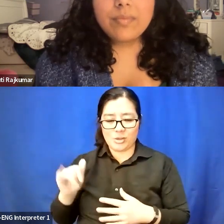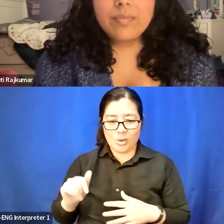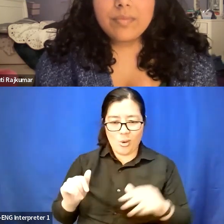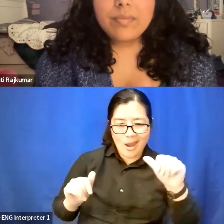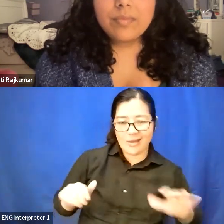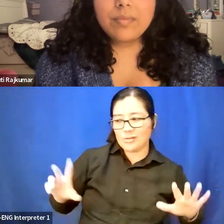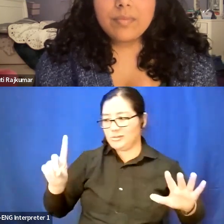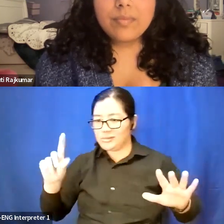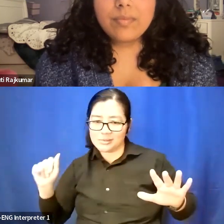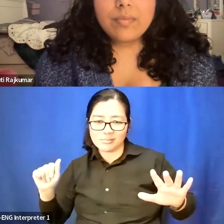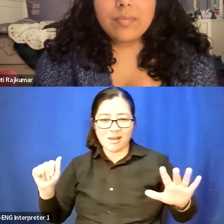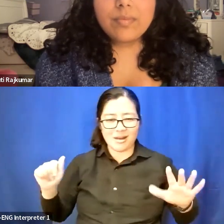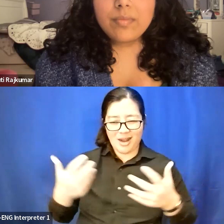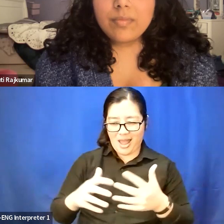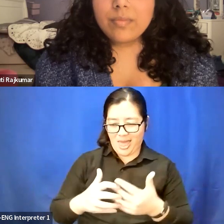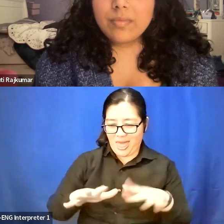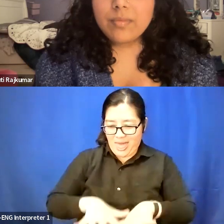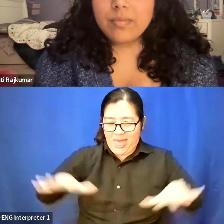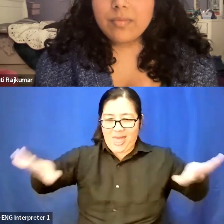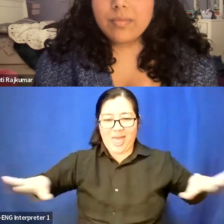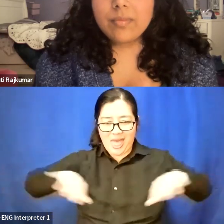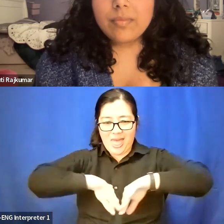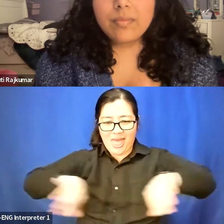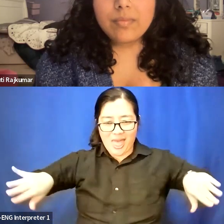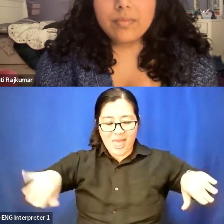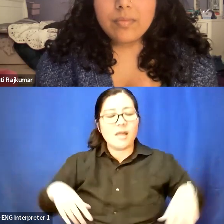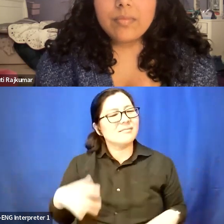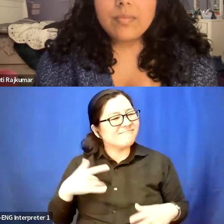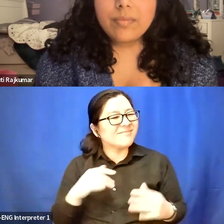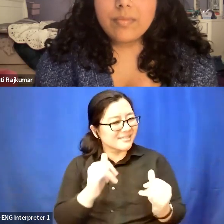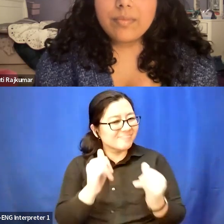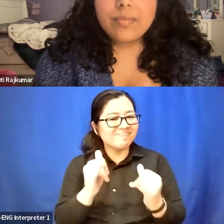identities were kind of separate, I felt a similar way growing up.